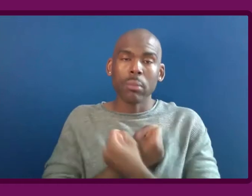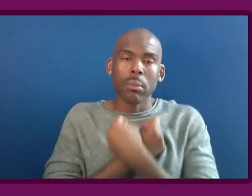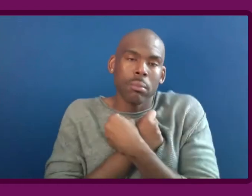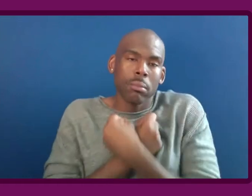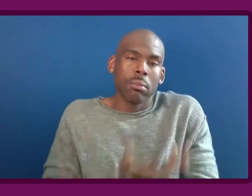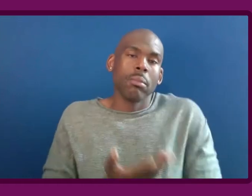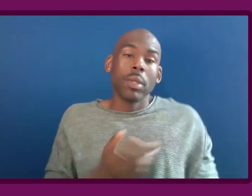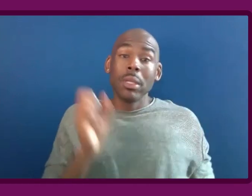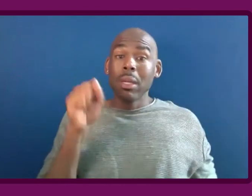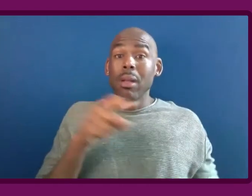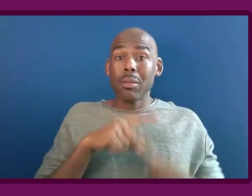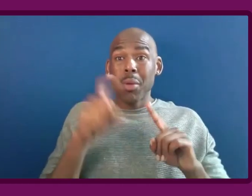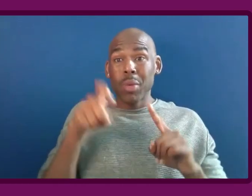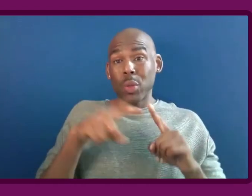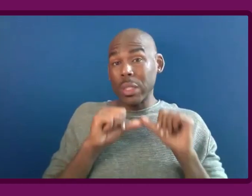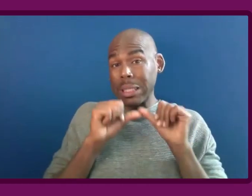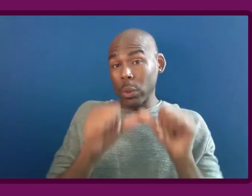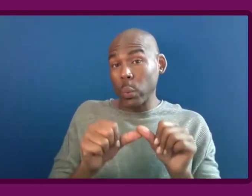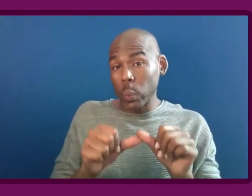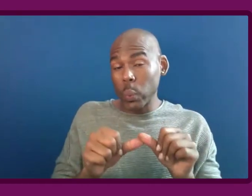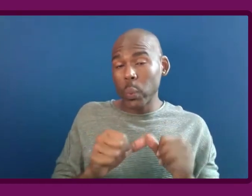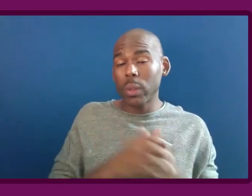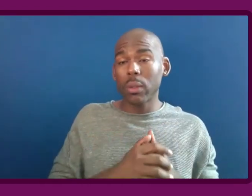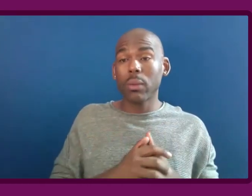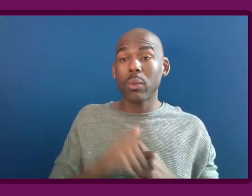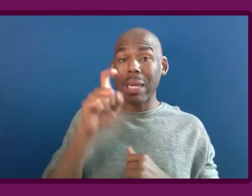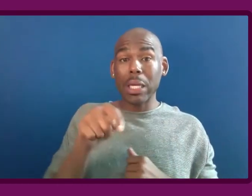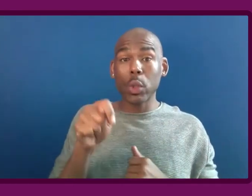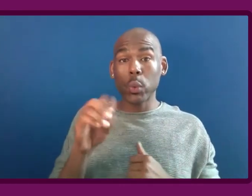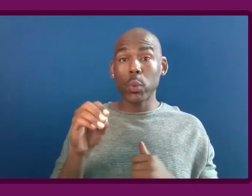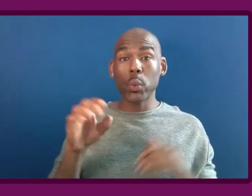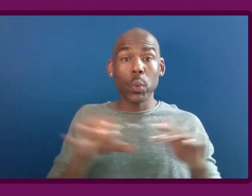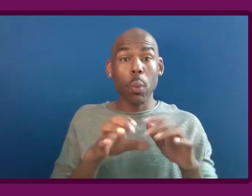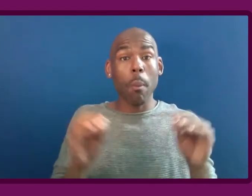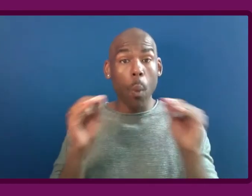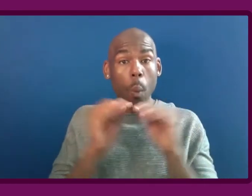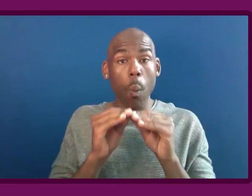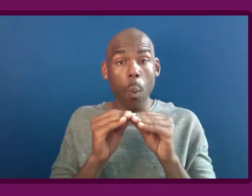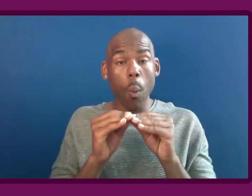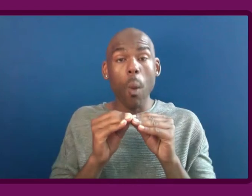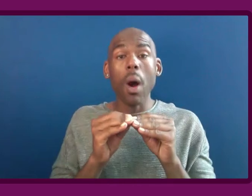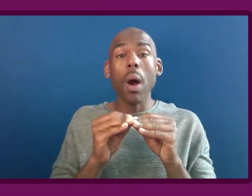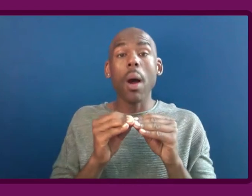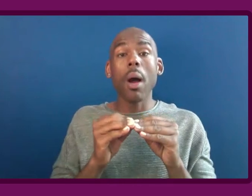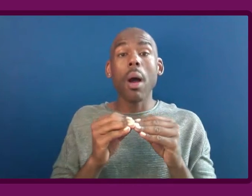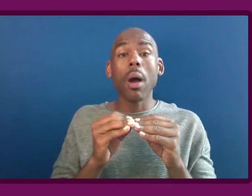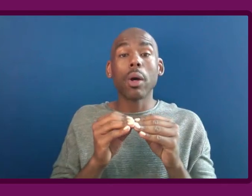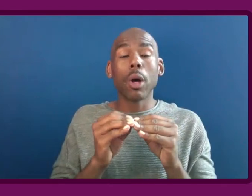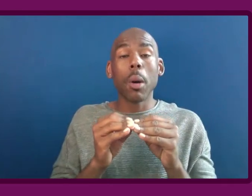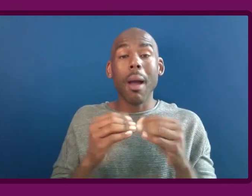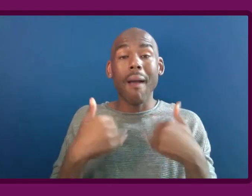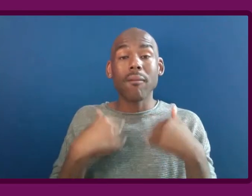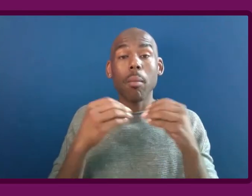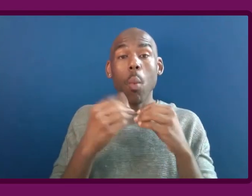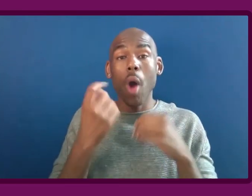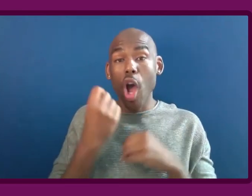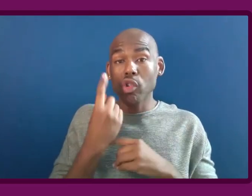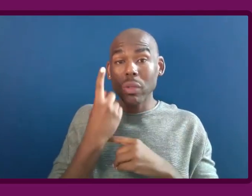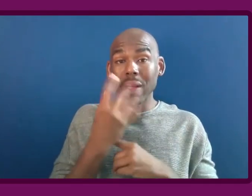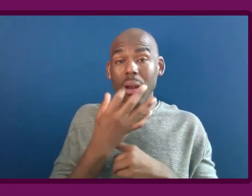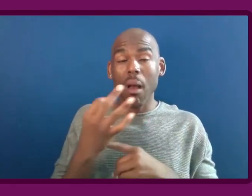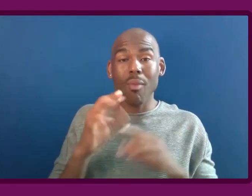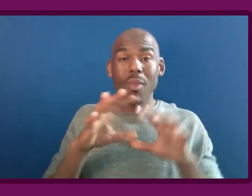but I think we need to continue. I think we need to be a little bit more understanding of the